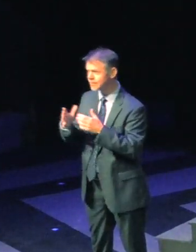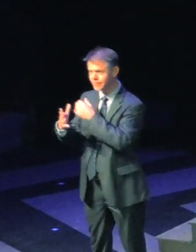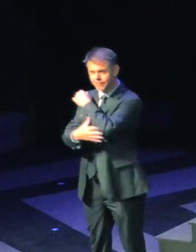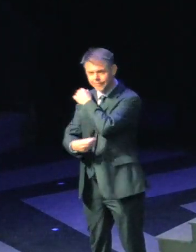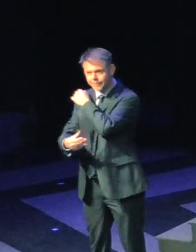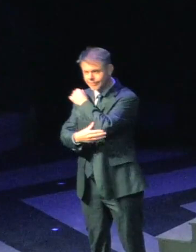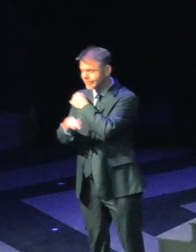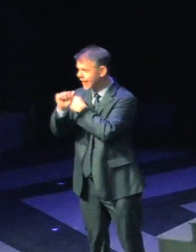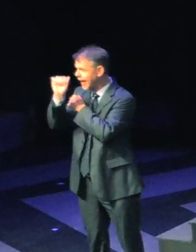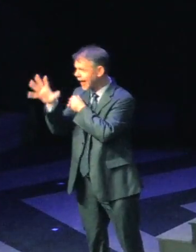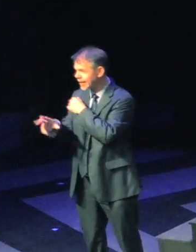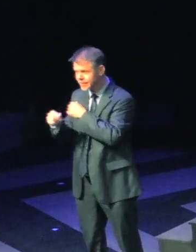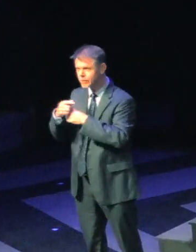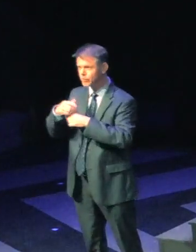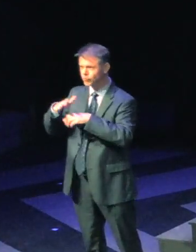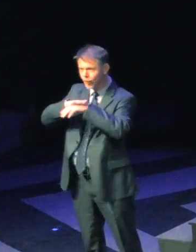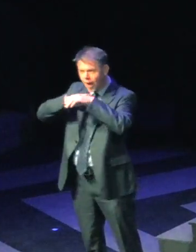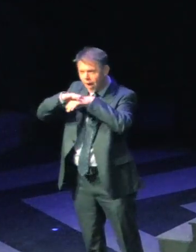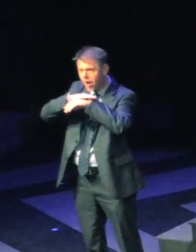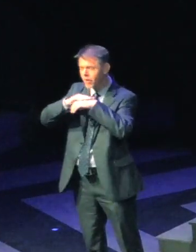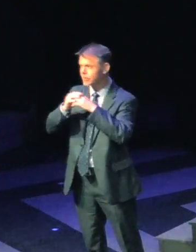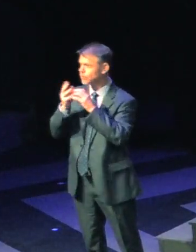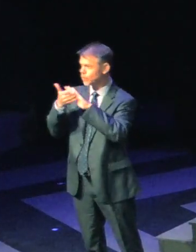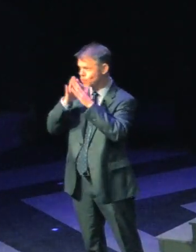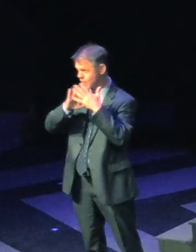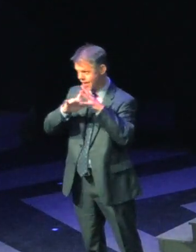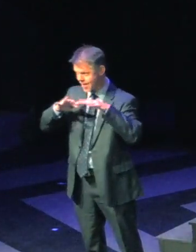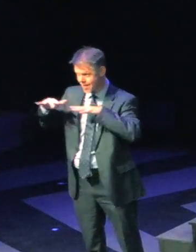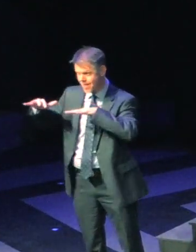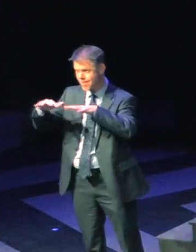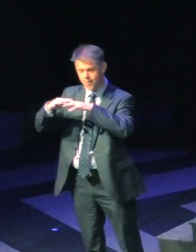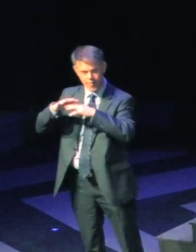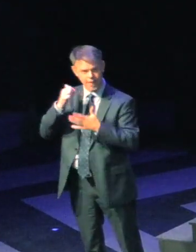that they understand how to make positive decisions in life and putting themselves